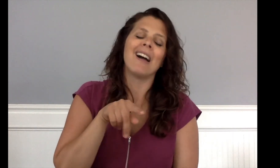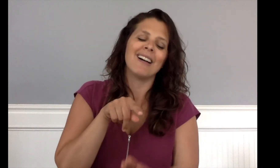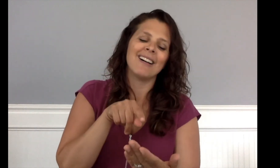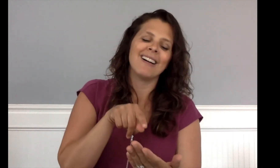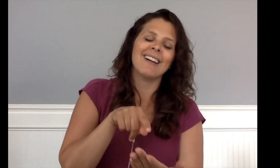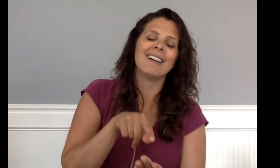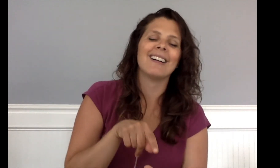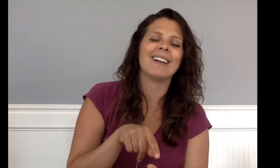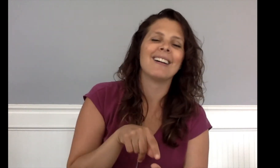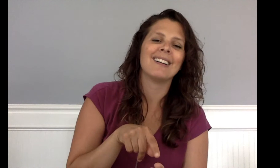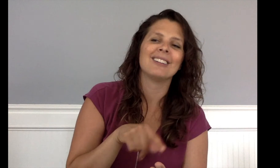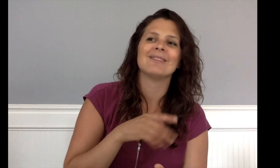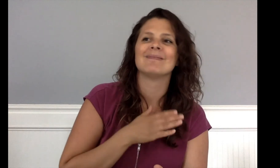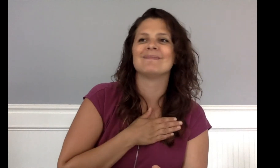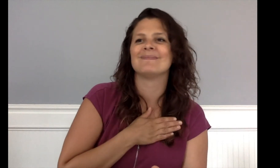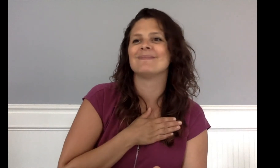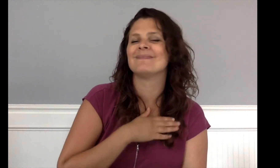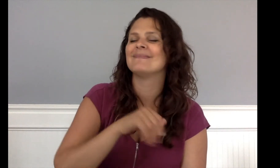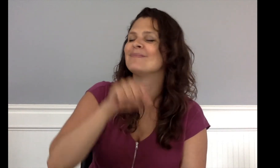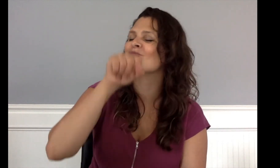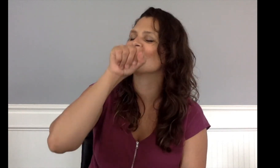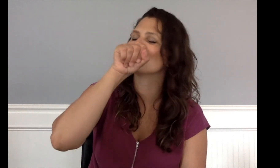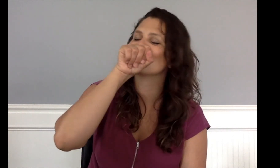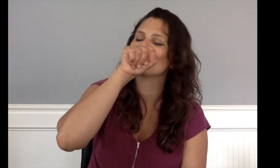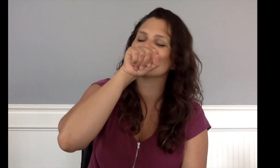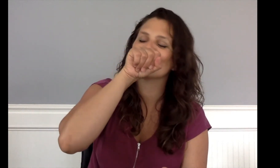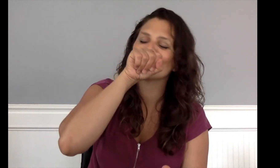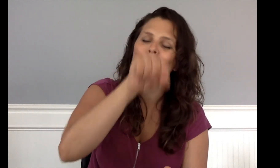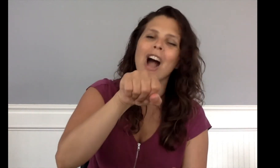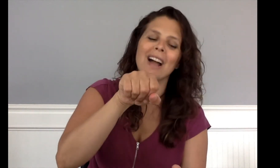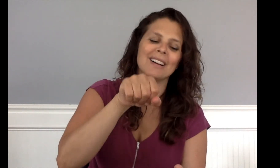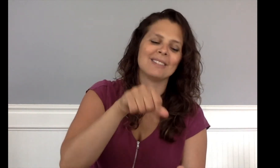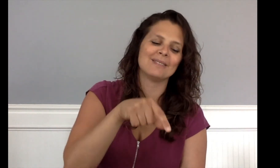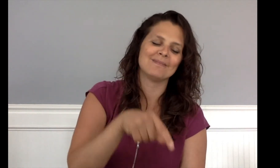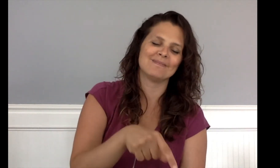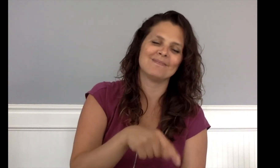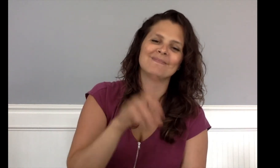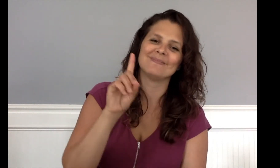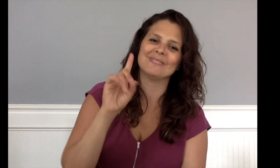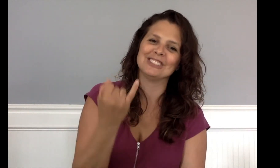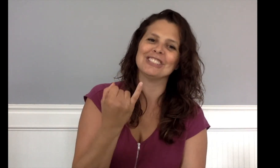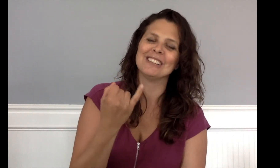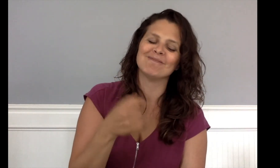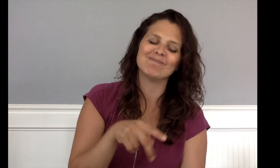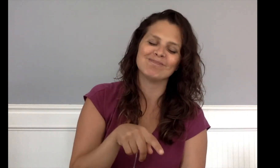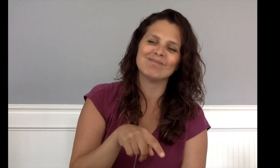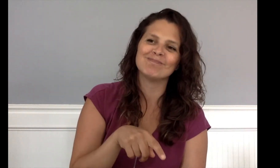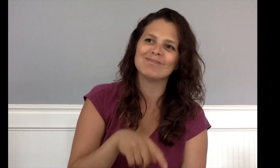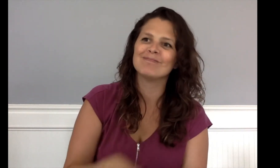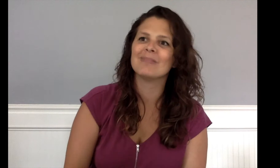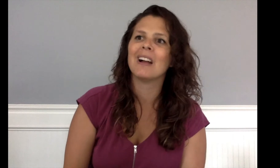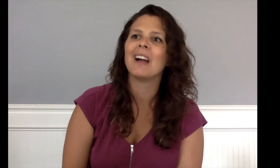Frog gave a happy sigh and kissed the back of her fist. “Kiss-fist.”